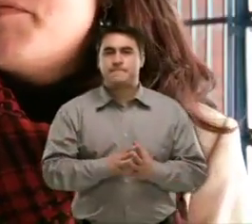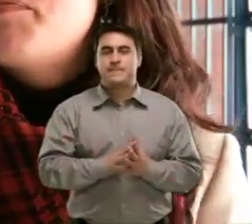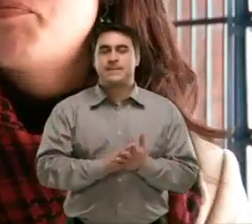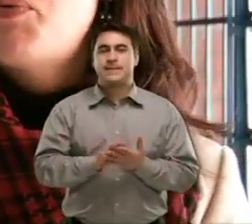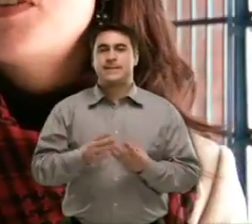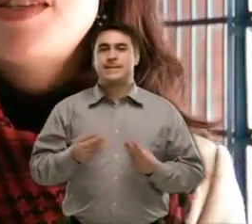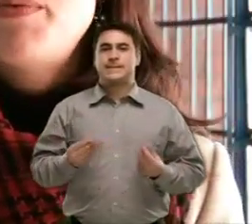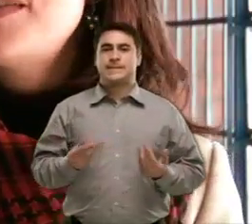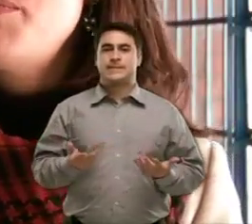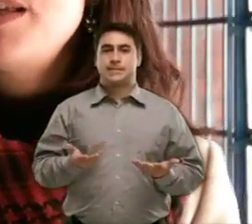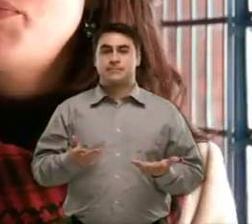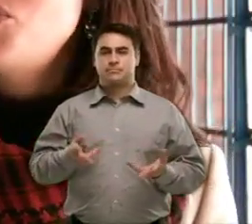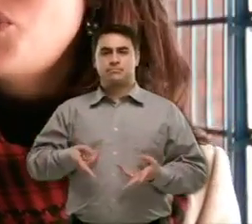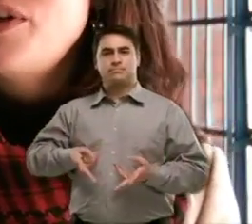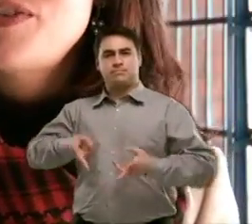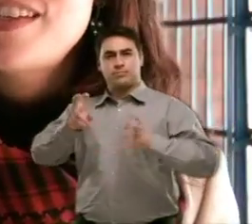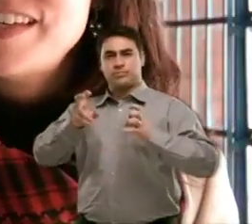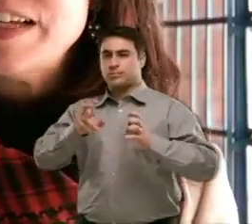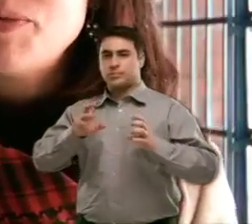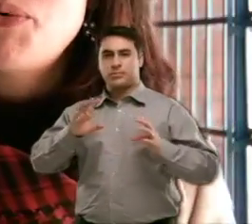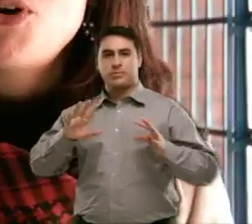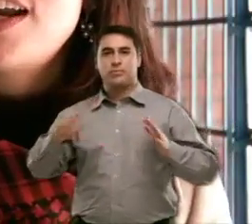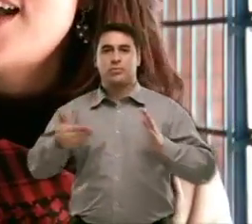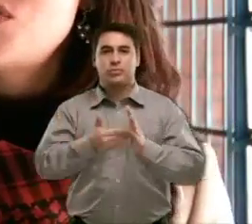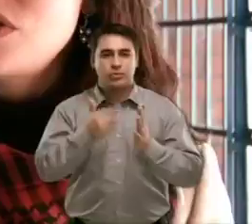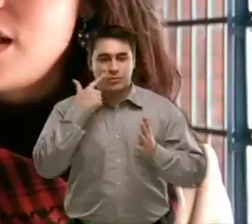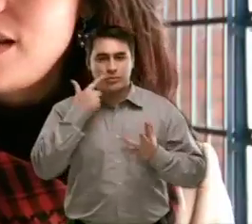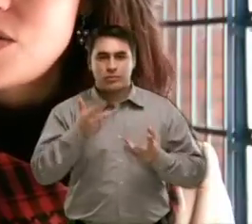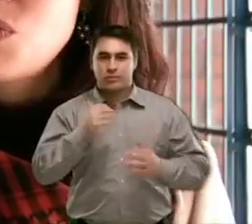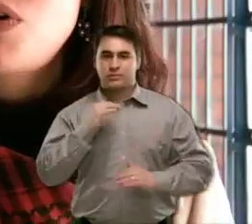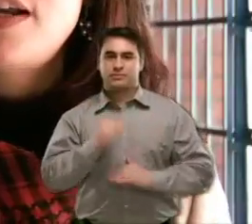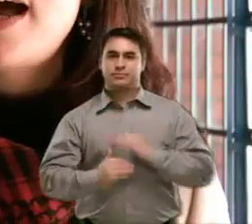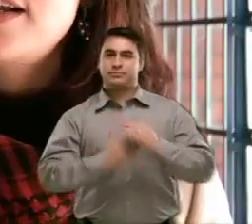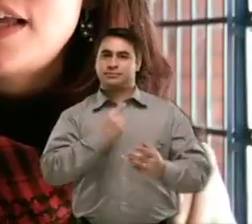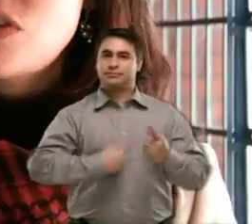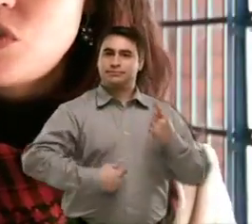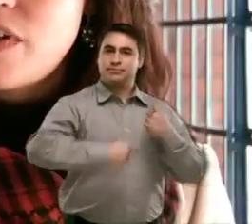could be perceived by all. Their progress, the attention they got